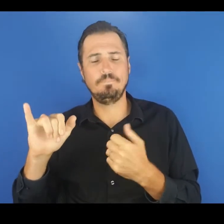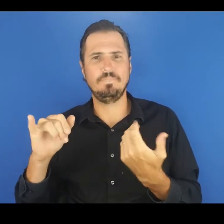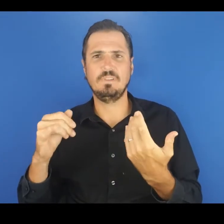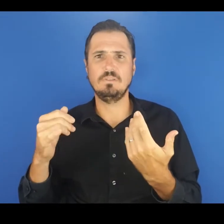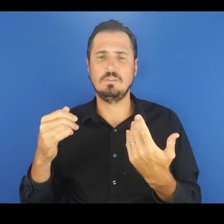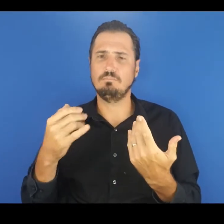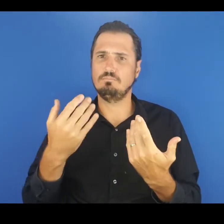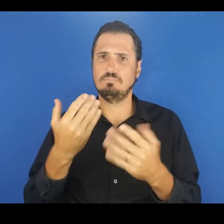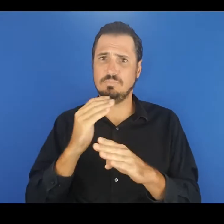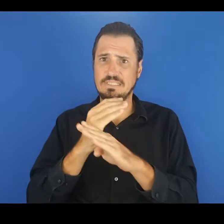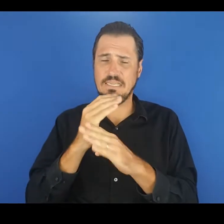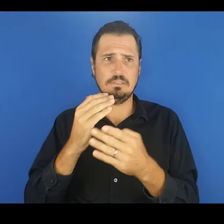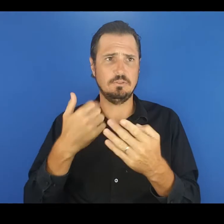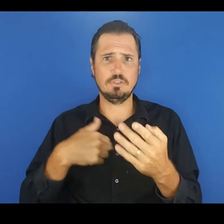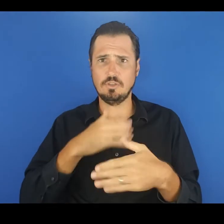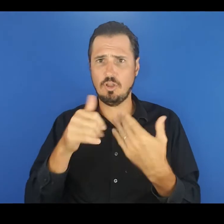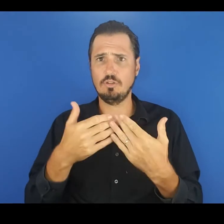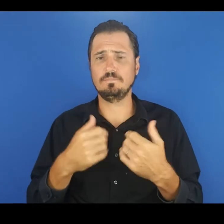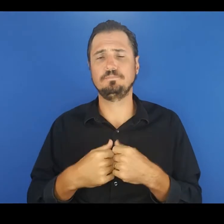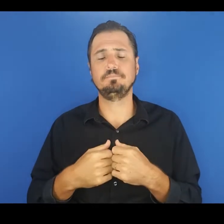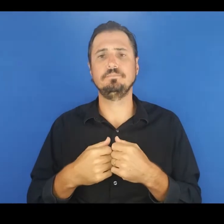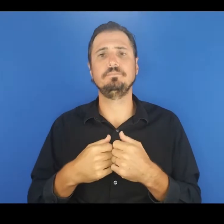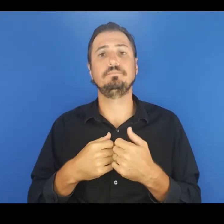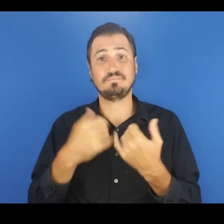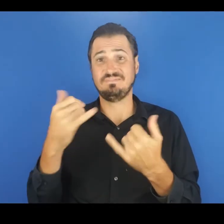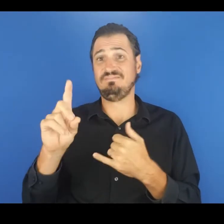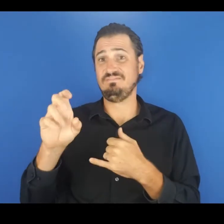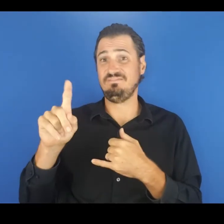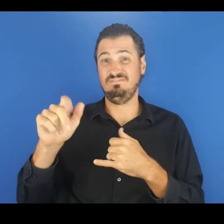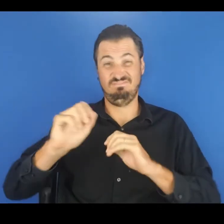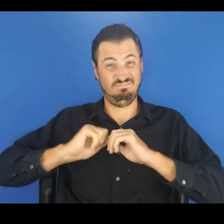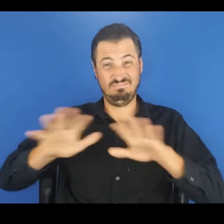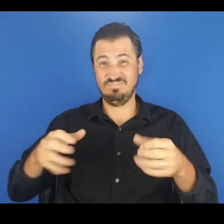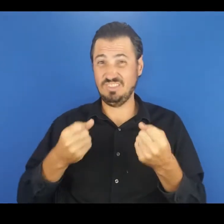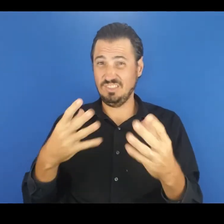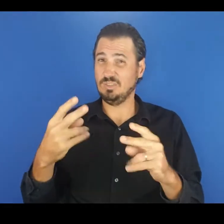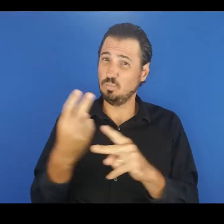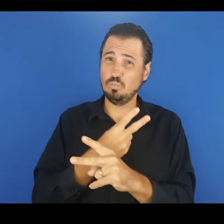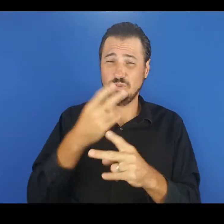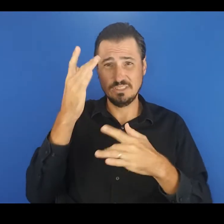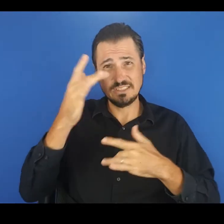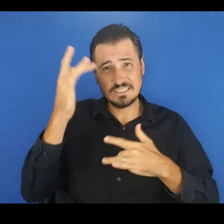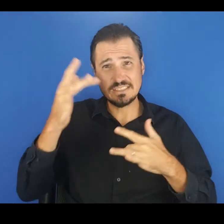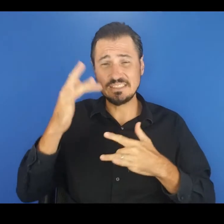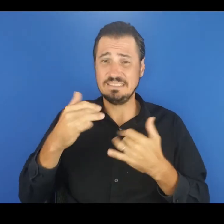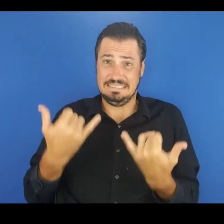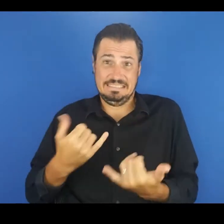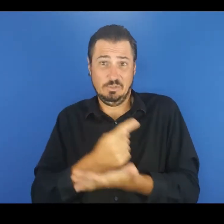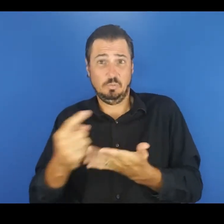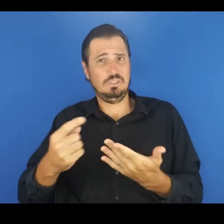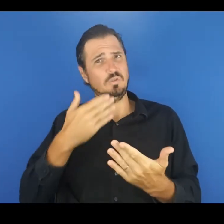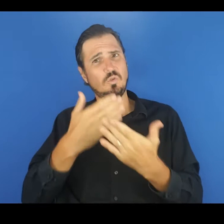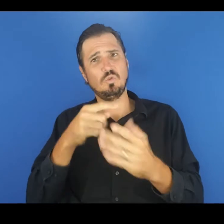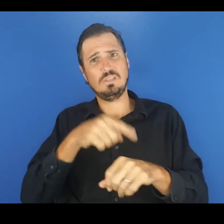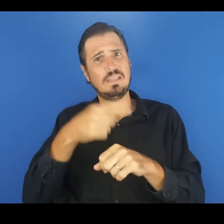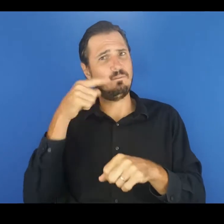With the Delta variant spreading rapidly and causing more severe illness, this week is a great time to get vaccinated